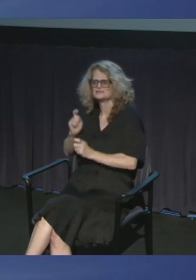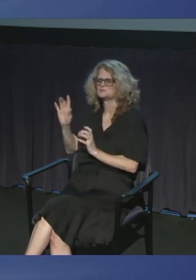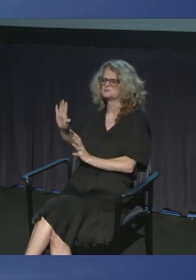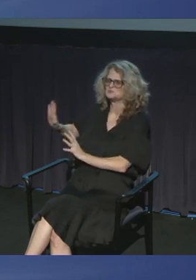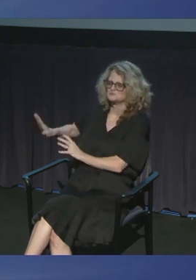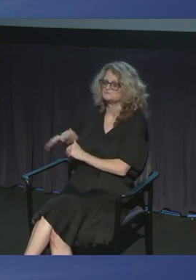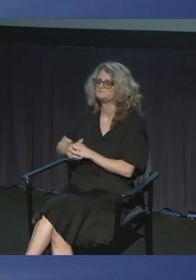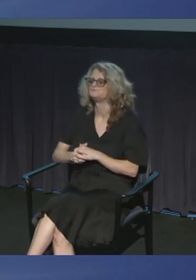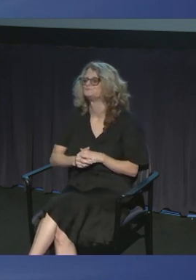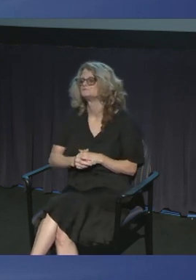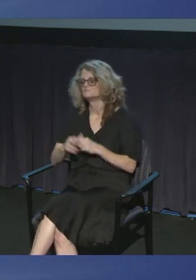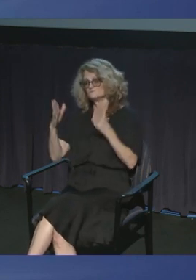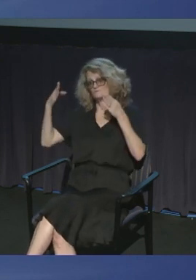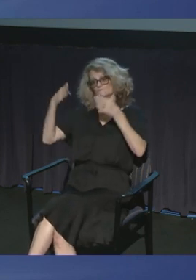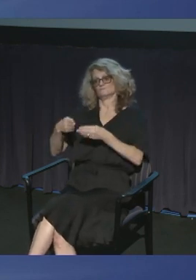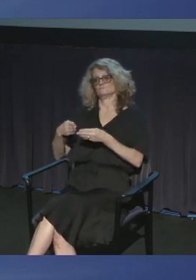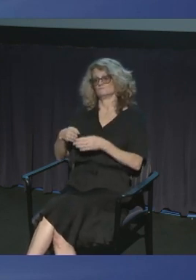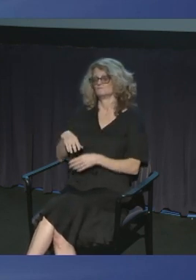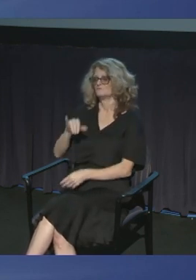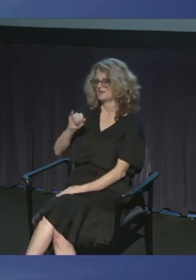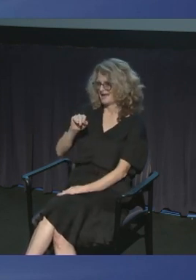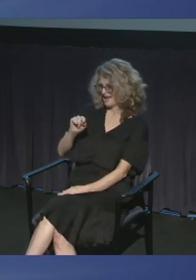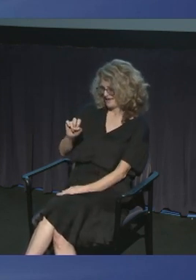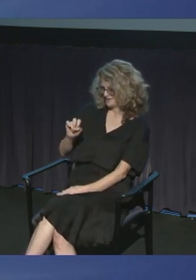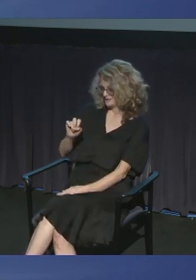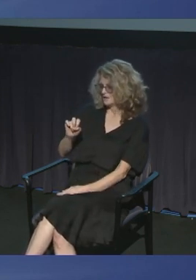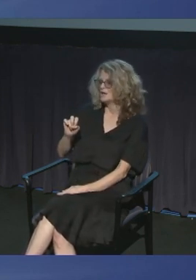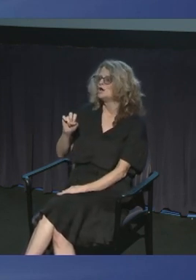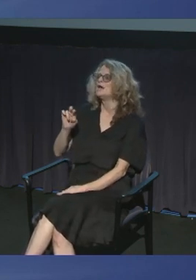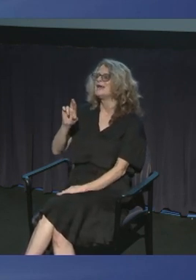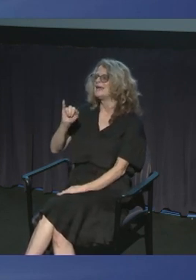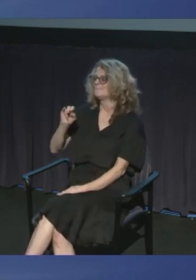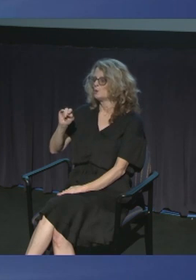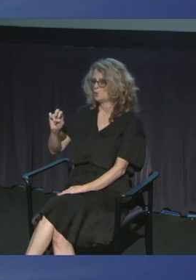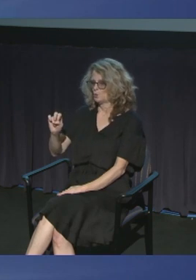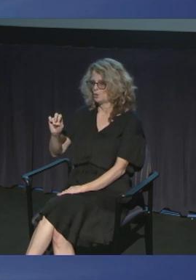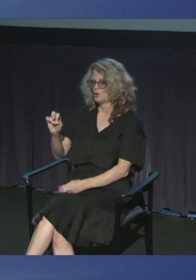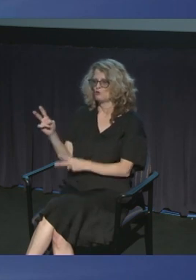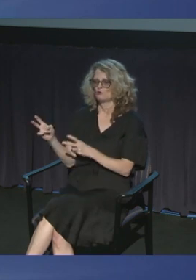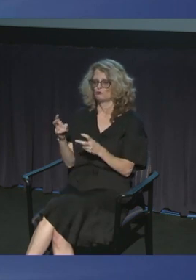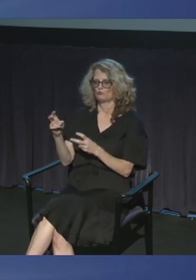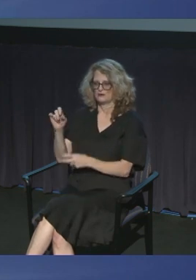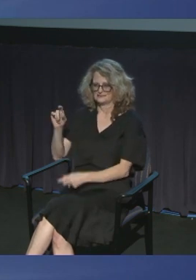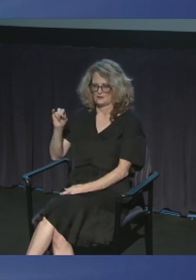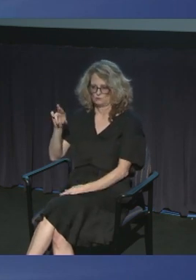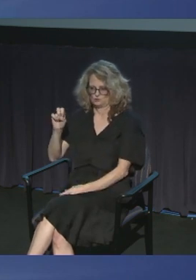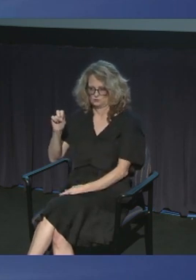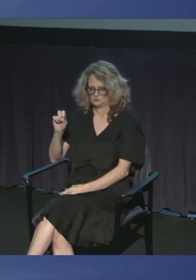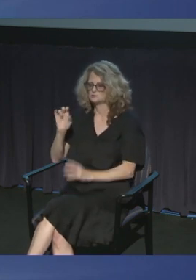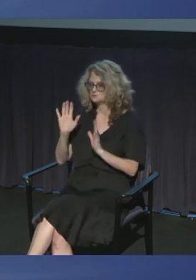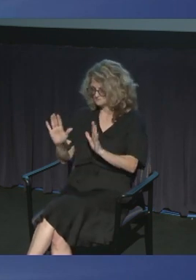TODAY IS REALLY CONCENTRATING ON THE INNATE IMMUNE RECEPTORS AND ON MY TALK A LITTLE BIT